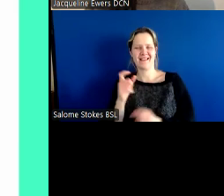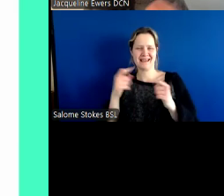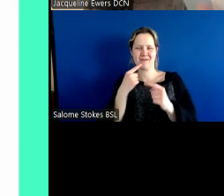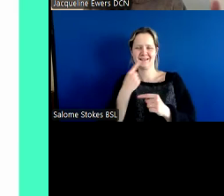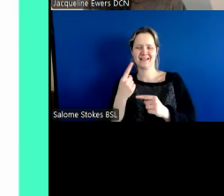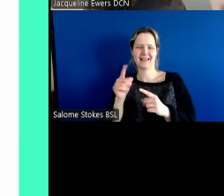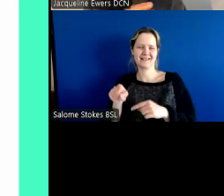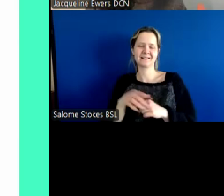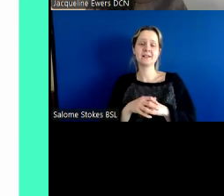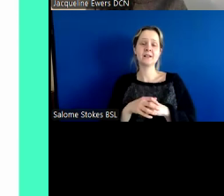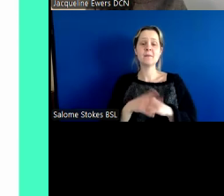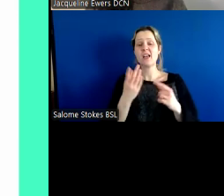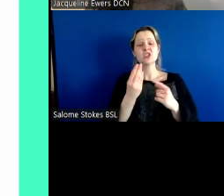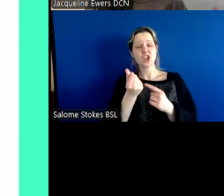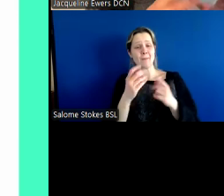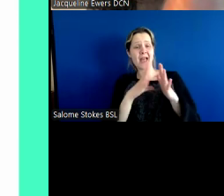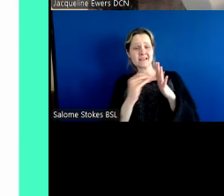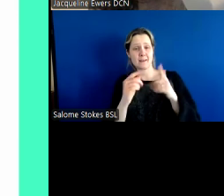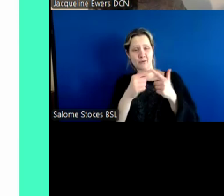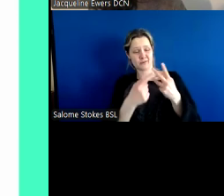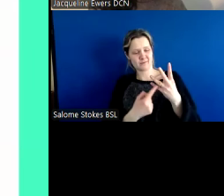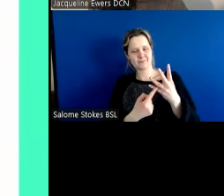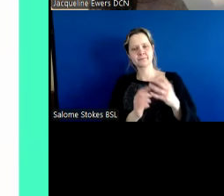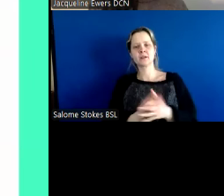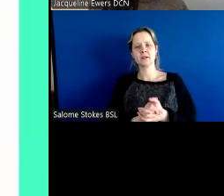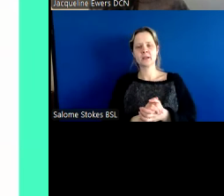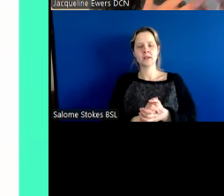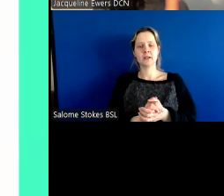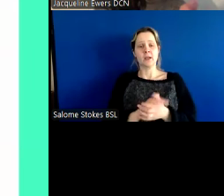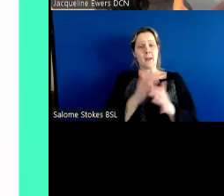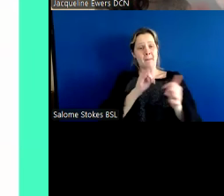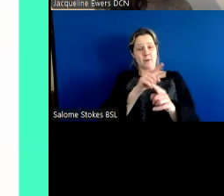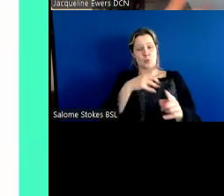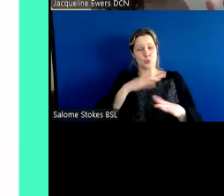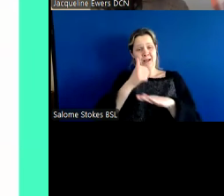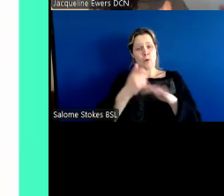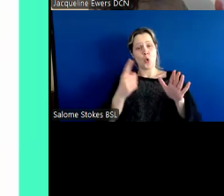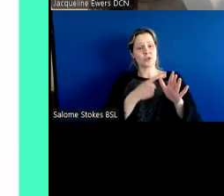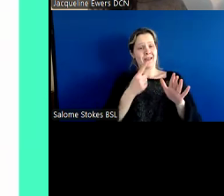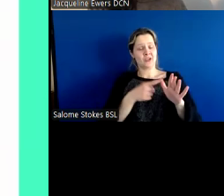These are just some of the examples. If you'd like to set up an automation, or you'd like to test